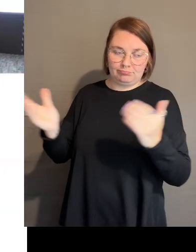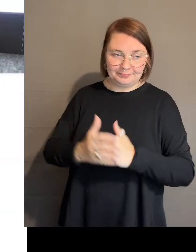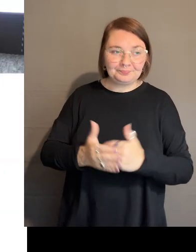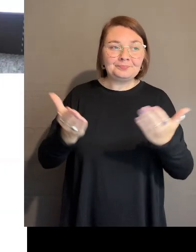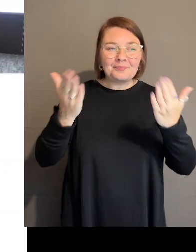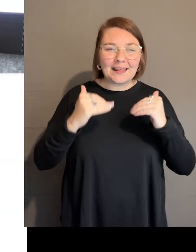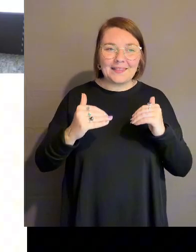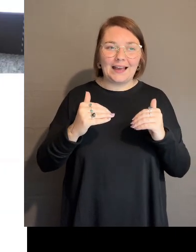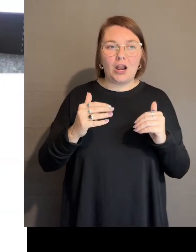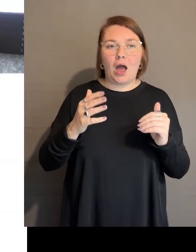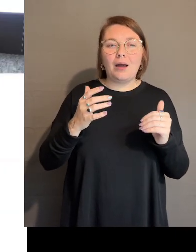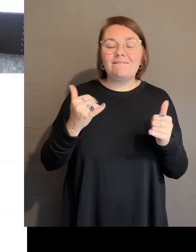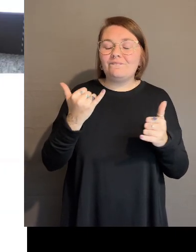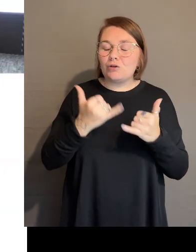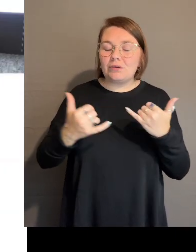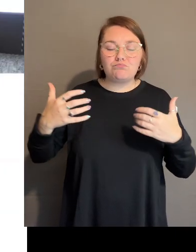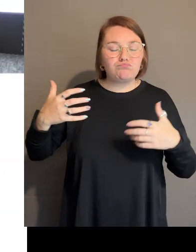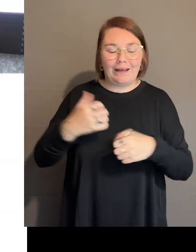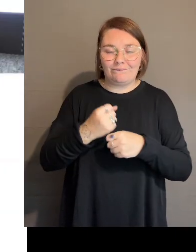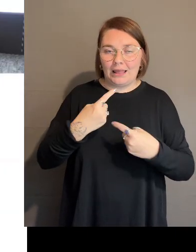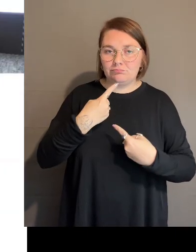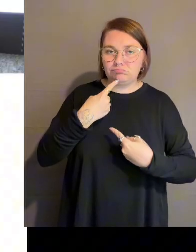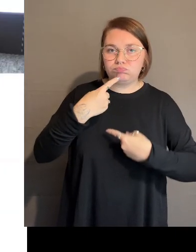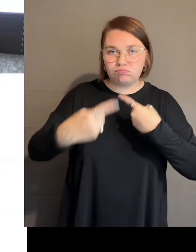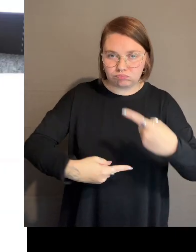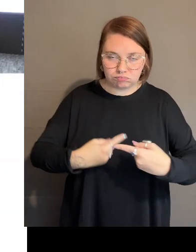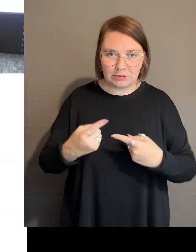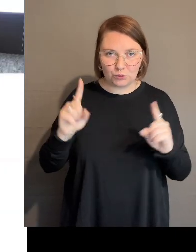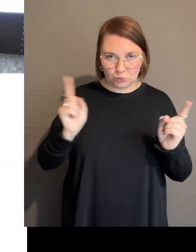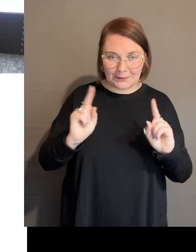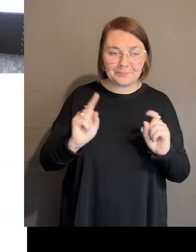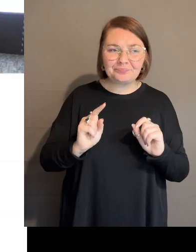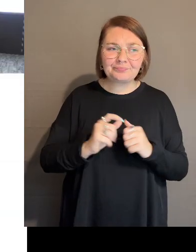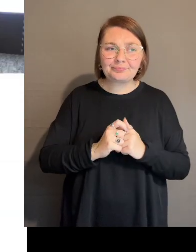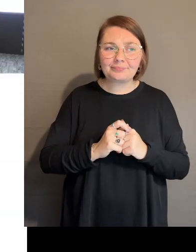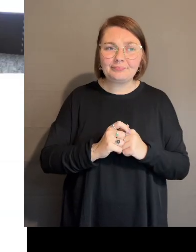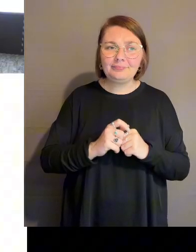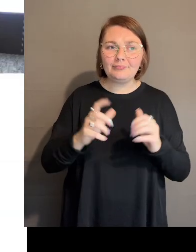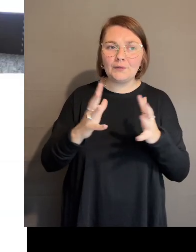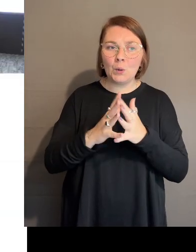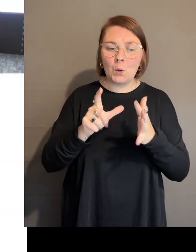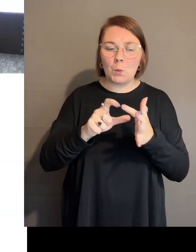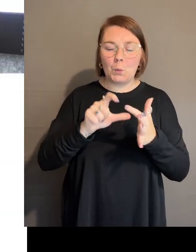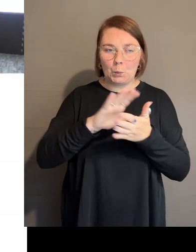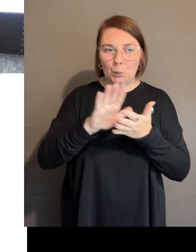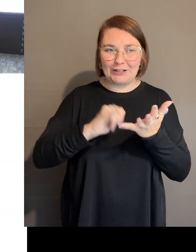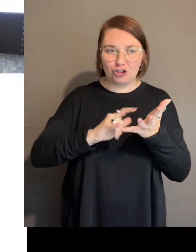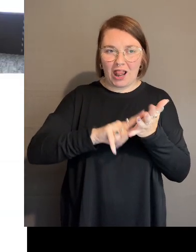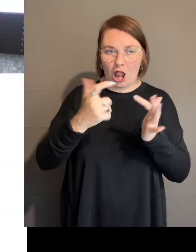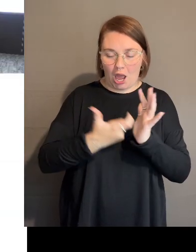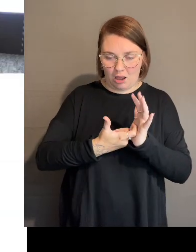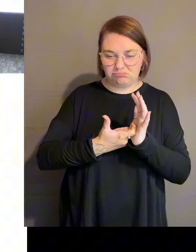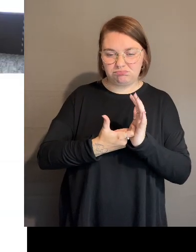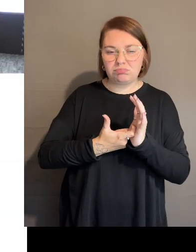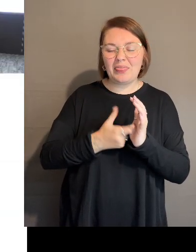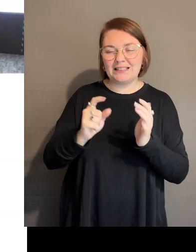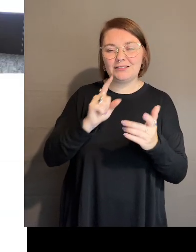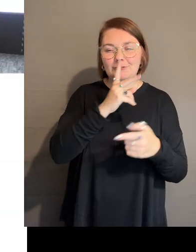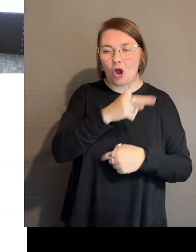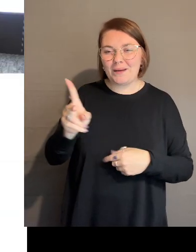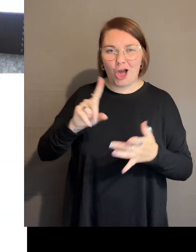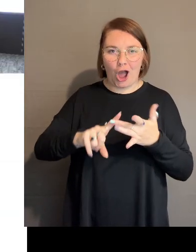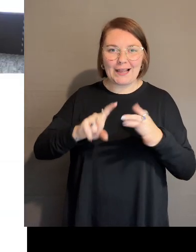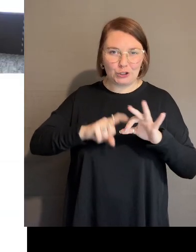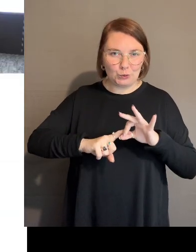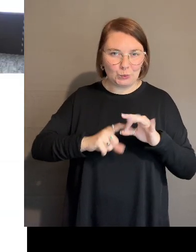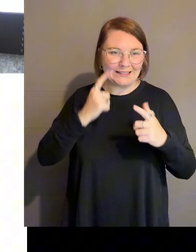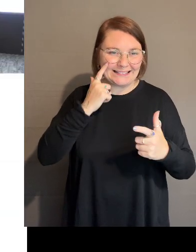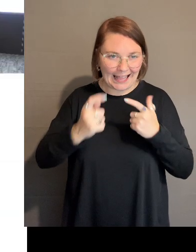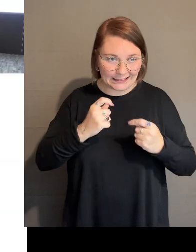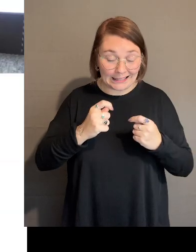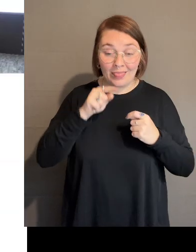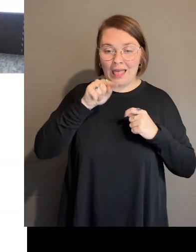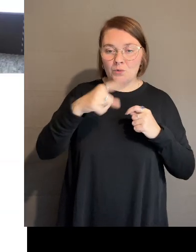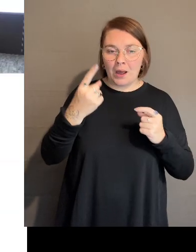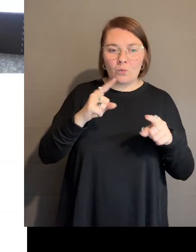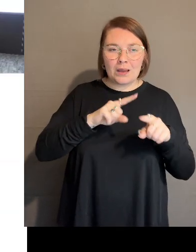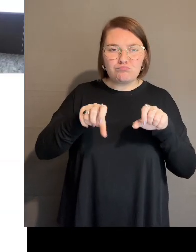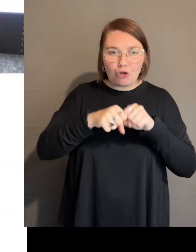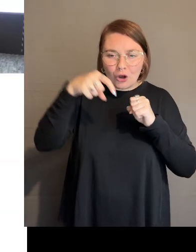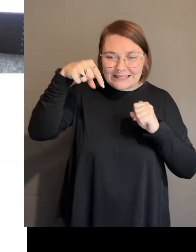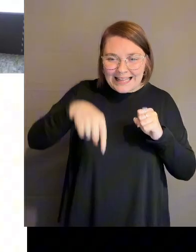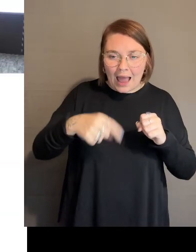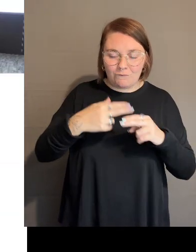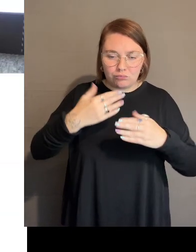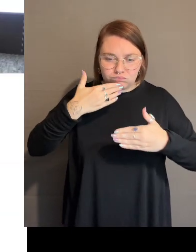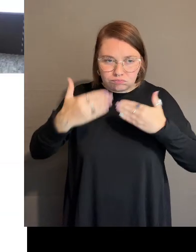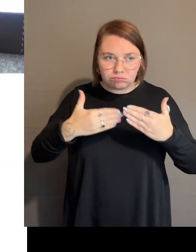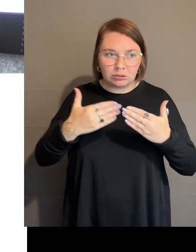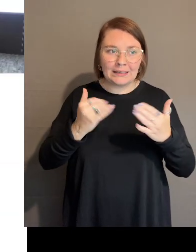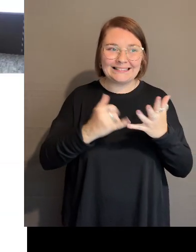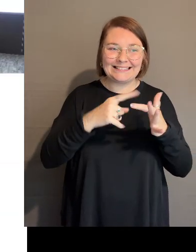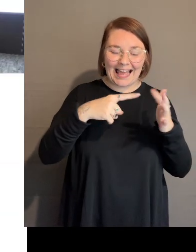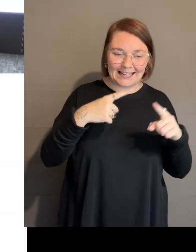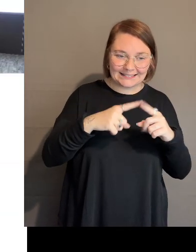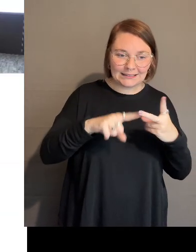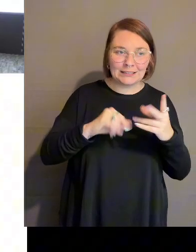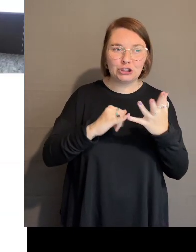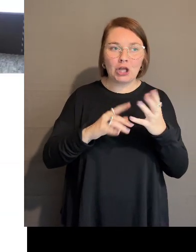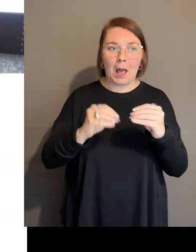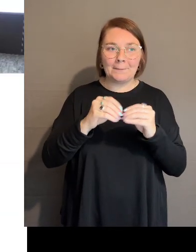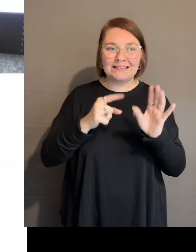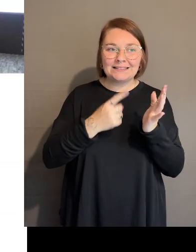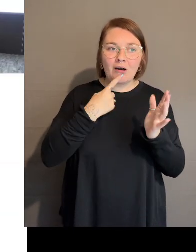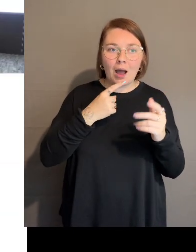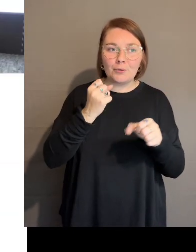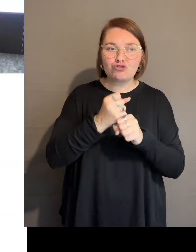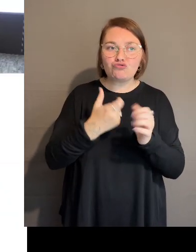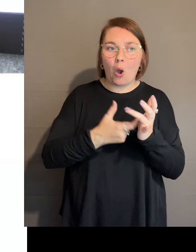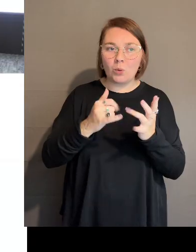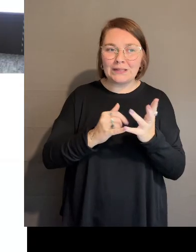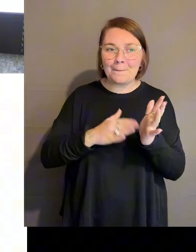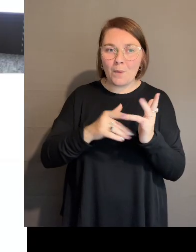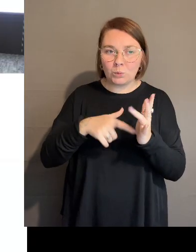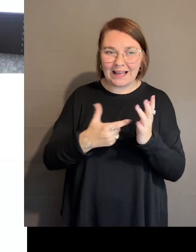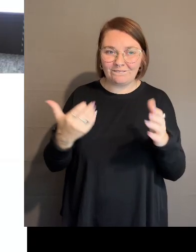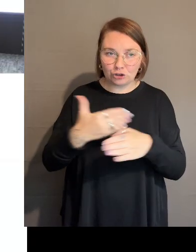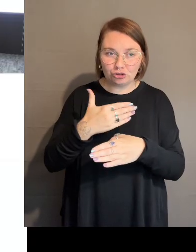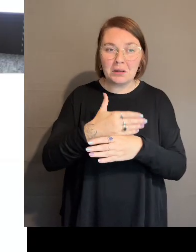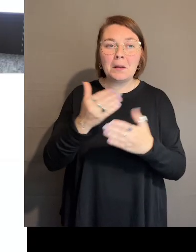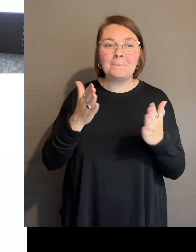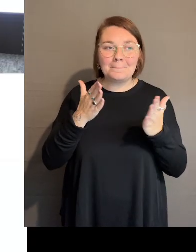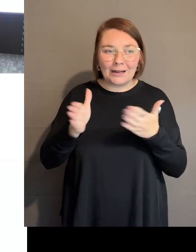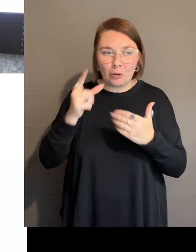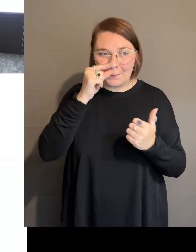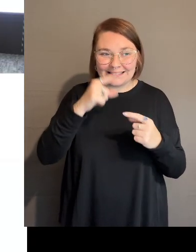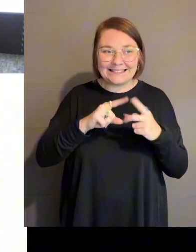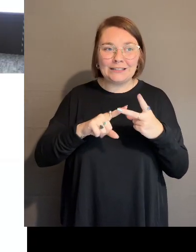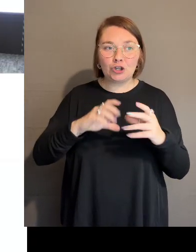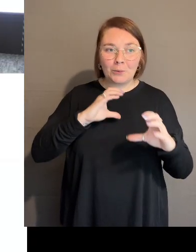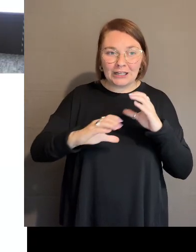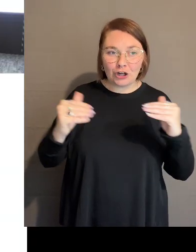And then what I kind of just want to briefly to show you today is we took the Wechler scales, which is one of the most common IQ tests available, and we just broke it down descriptively by sex subtype, gross motor function, manual abilities, communication level, and epilepsy status.